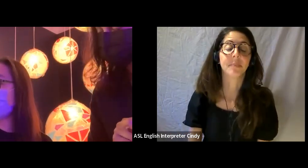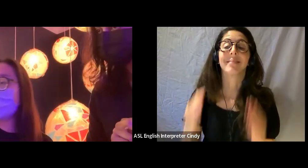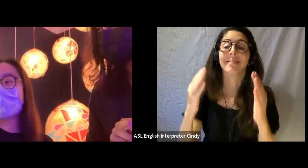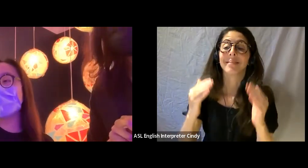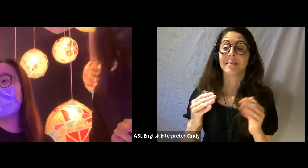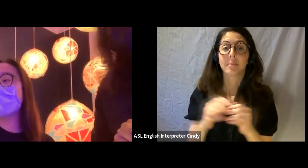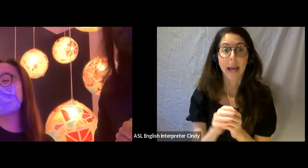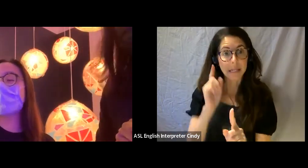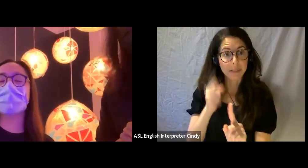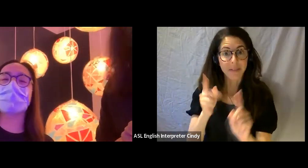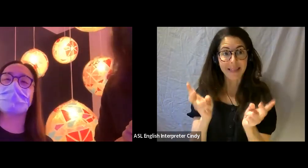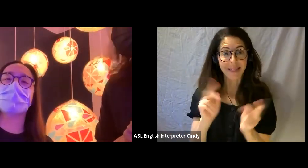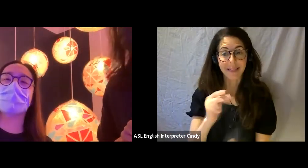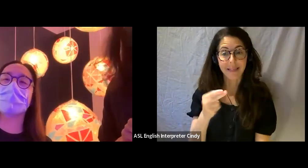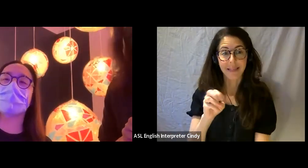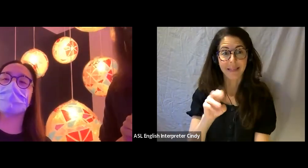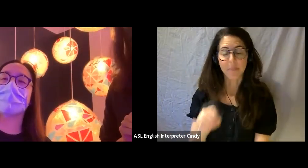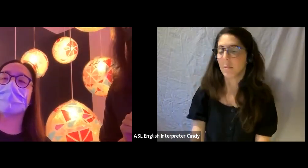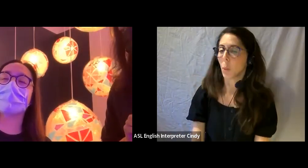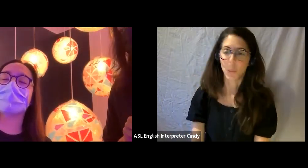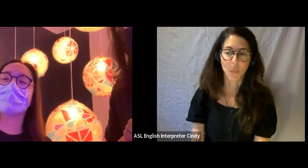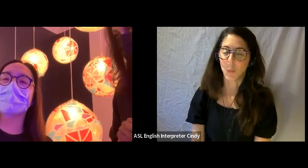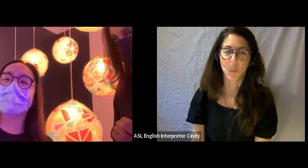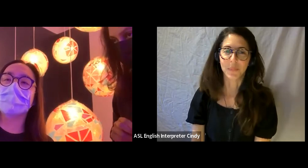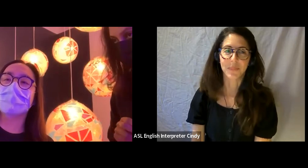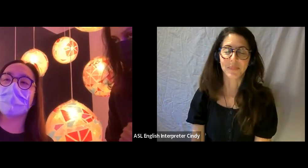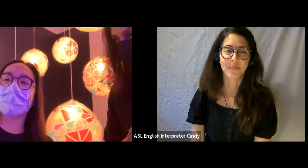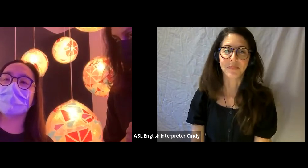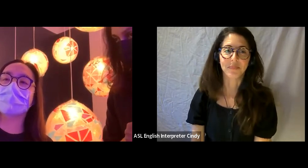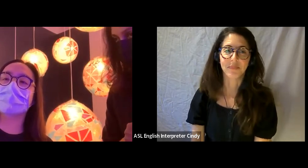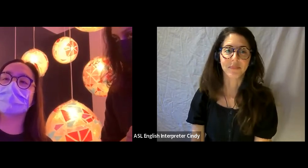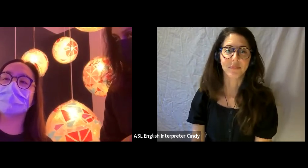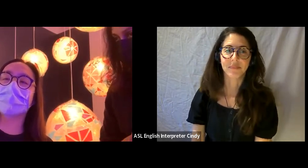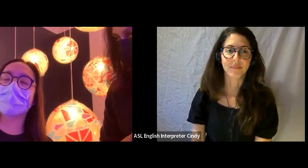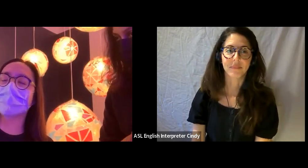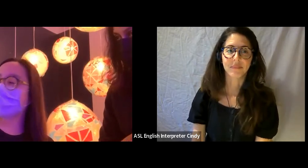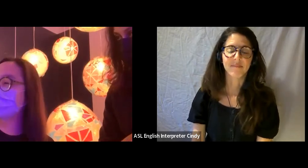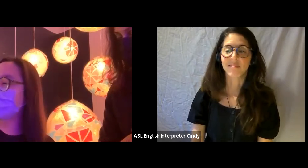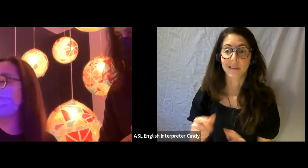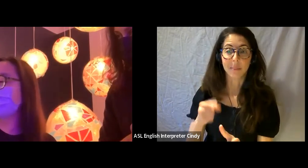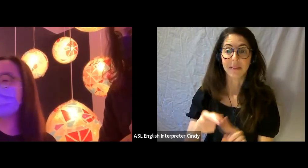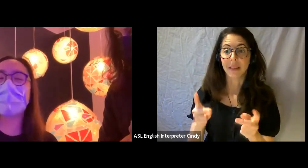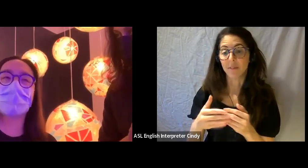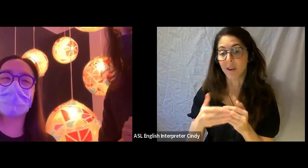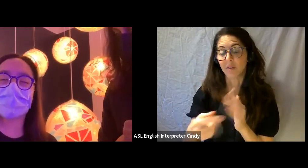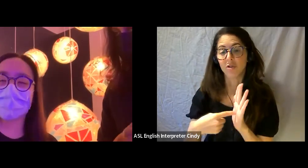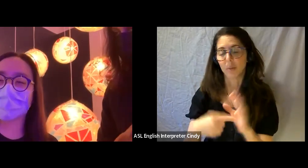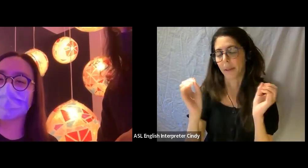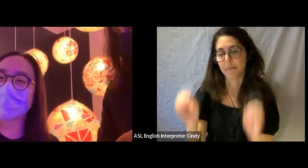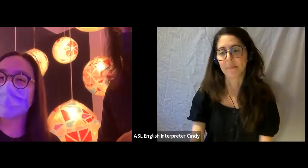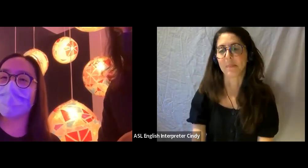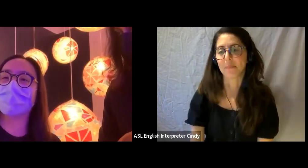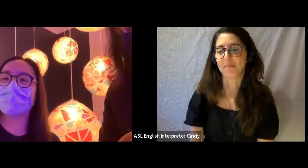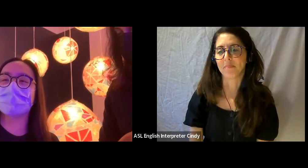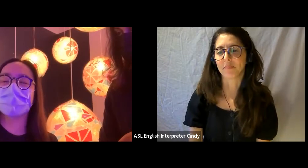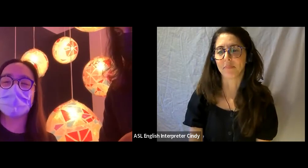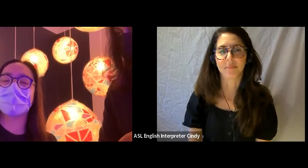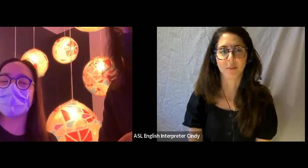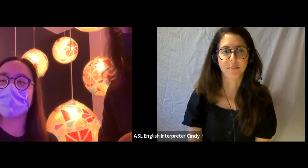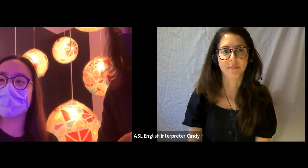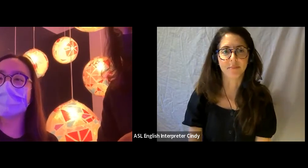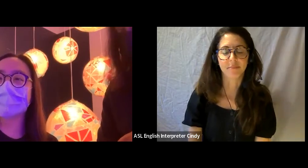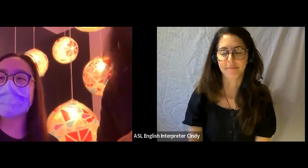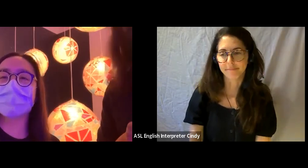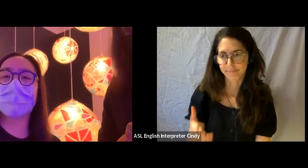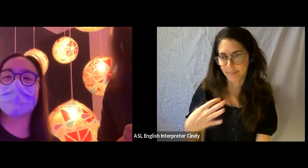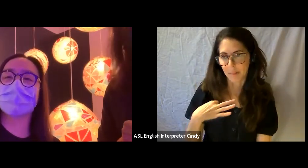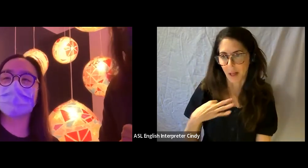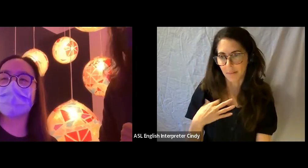Is there a specific theme? No, there's not really a specific theme for our next, no there’s not for our next call. You’re welcome to apply with whatever thematic is in your own work